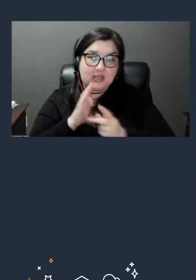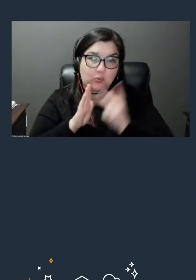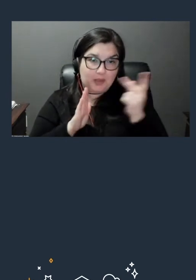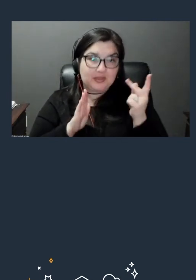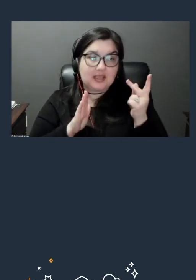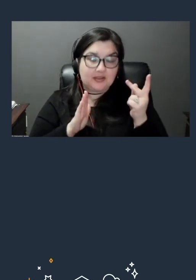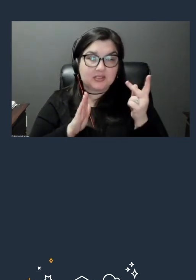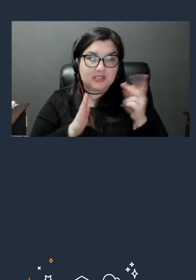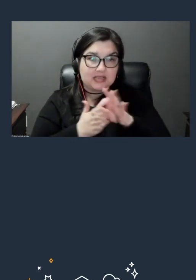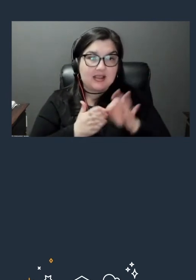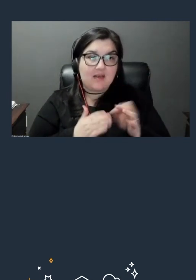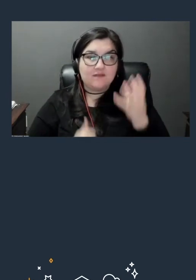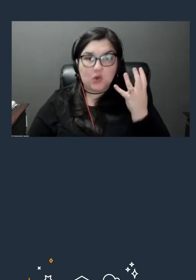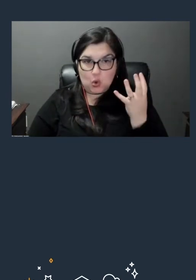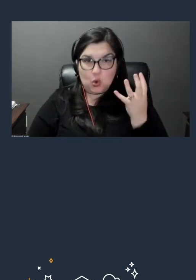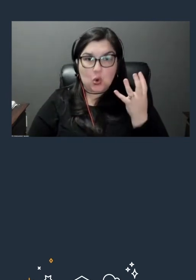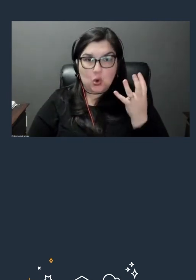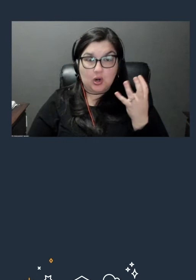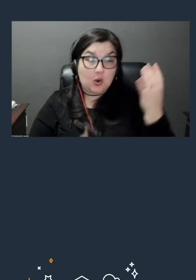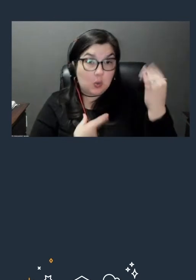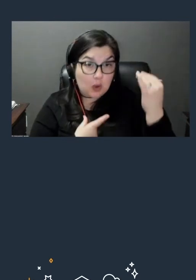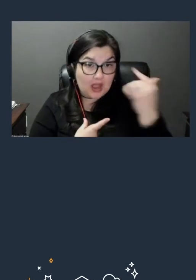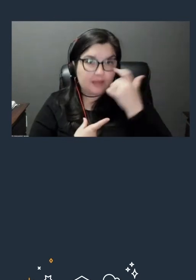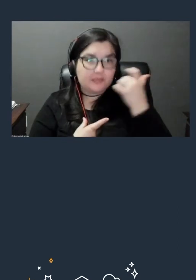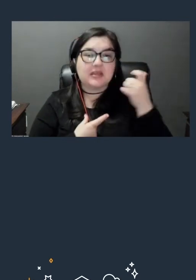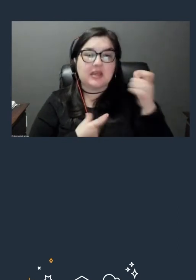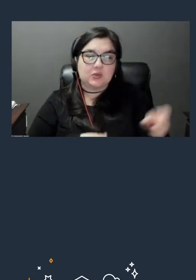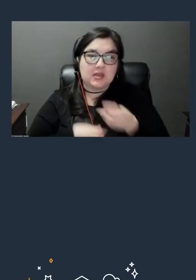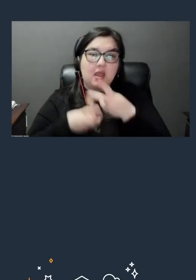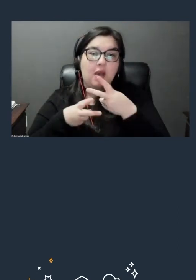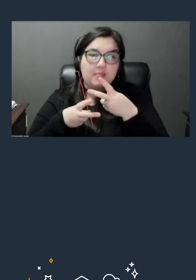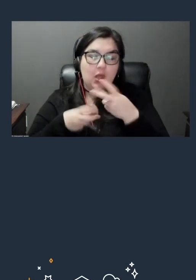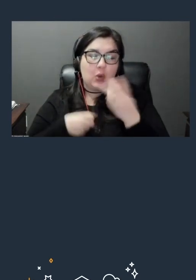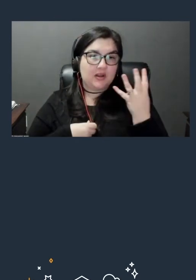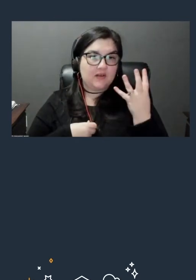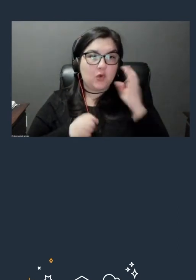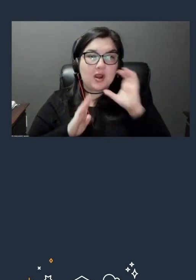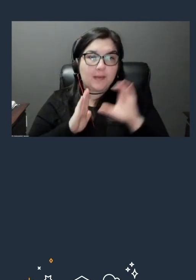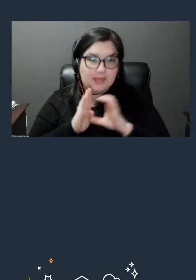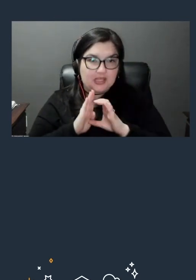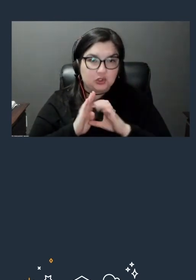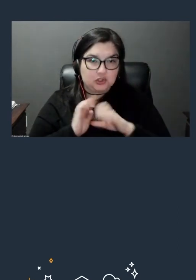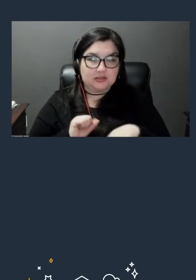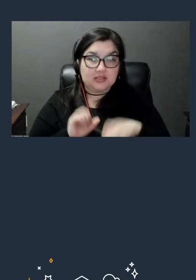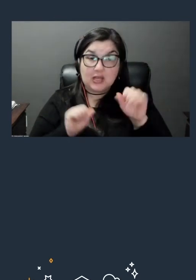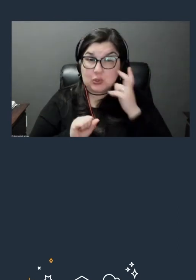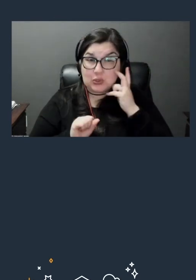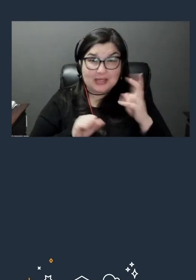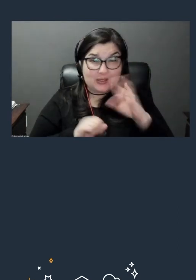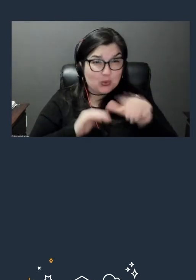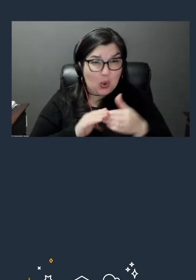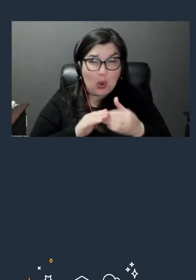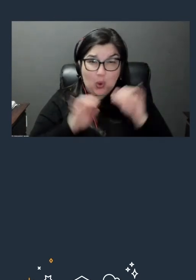because we uploaded four pictures there. So again, you can view all the same metrics in CloudWatch as well.